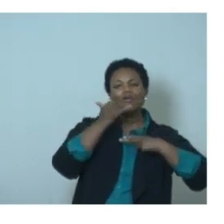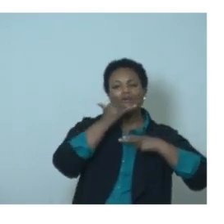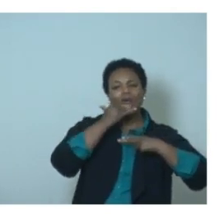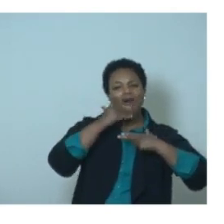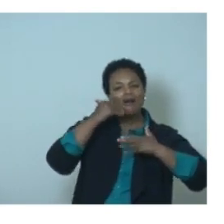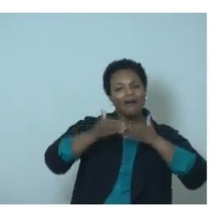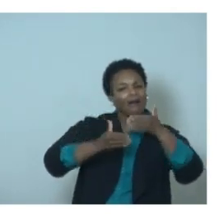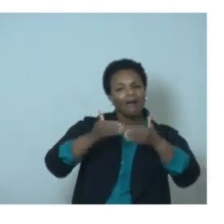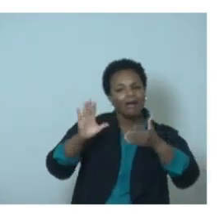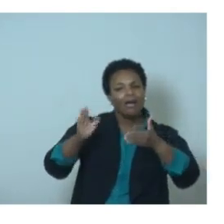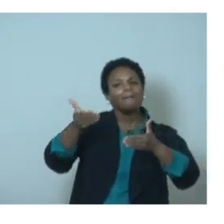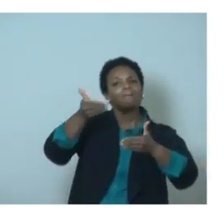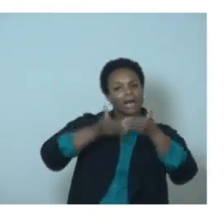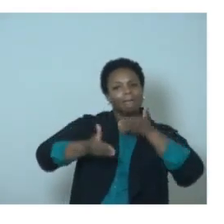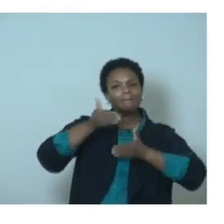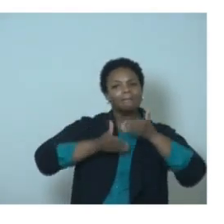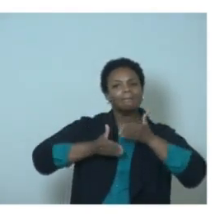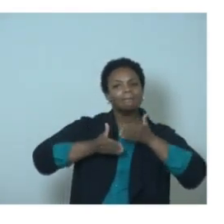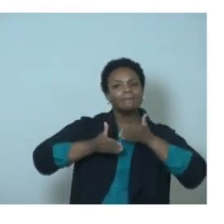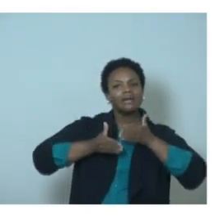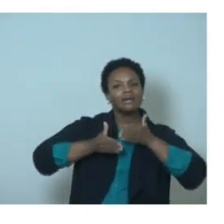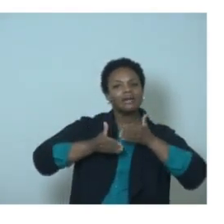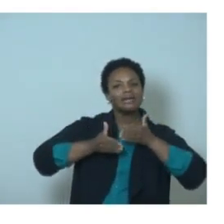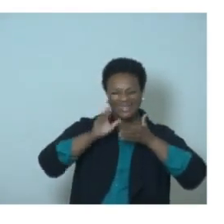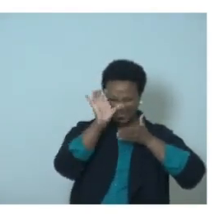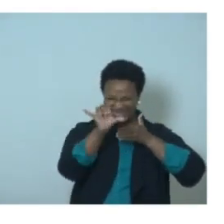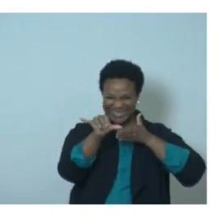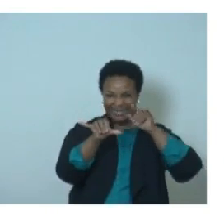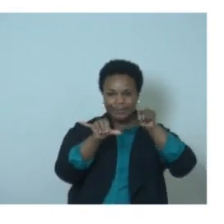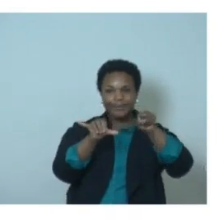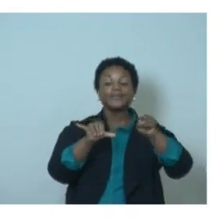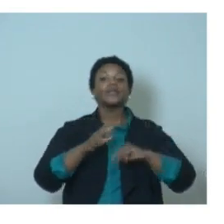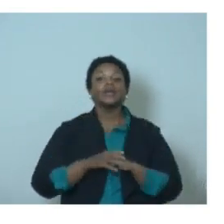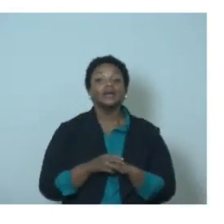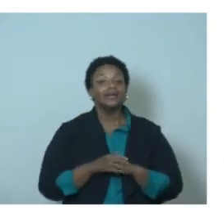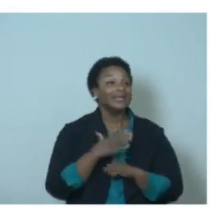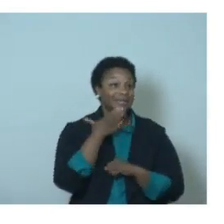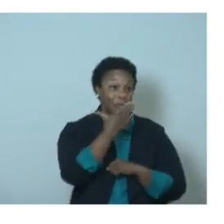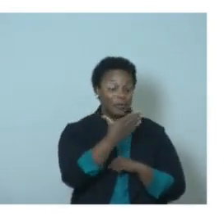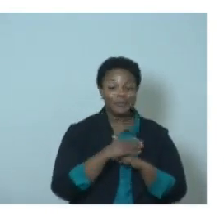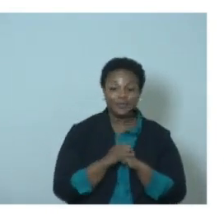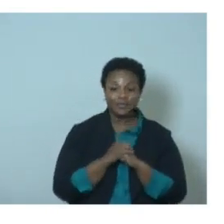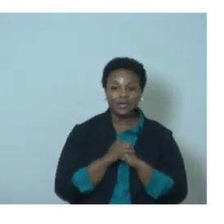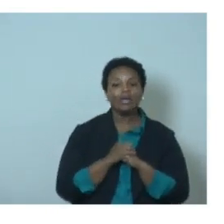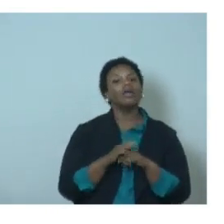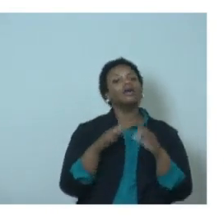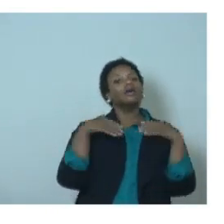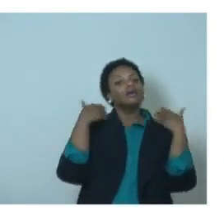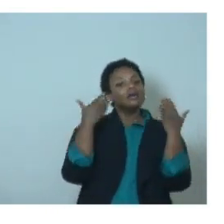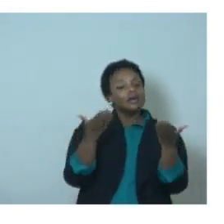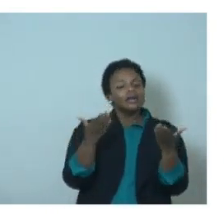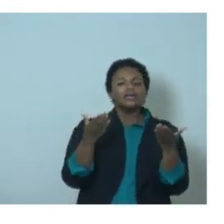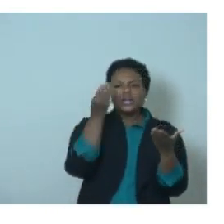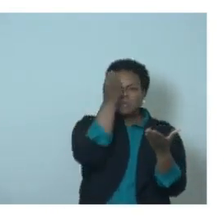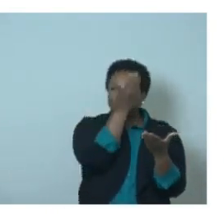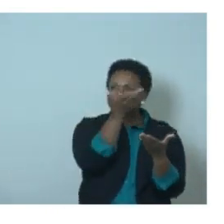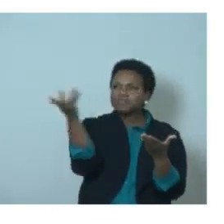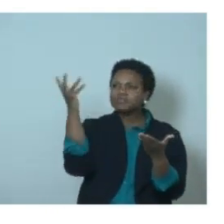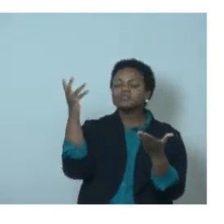IT’S A COVID-19 RATE OF SPREAD AND MDH REGION TARGET. NOW YOU’RE GOING THE WRONG WAY. THERE WE ARE. GOOD.